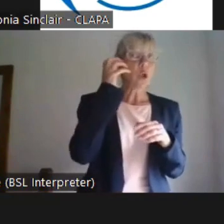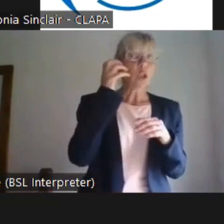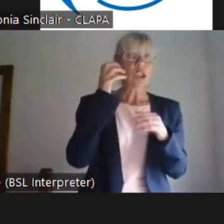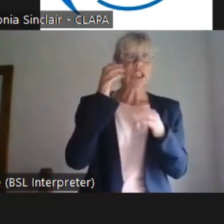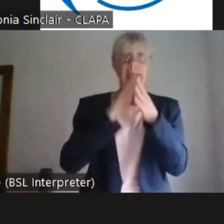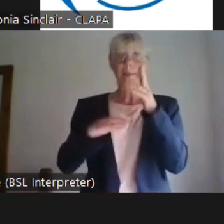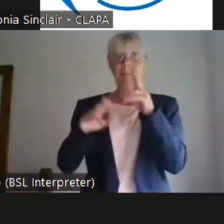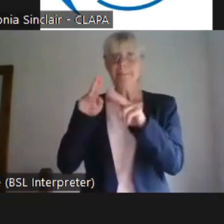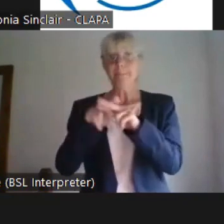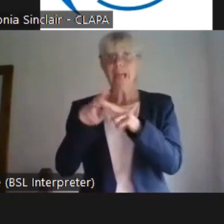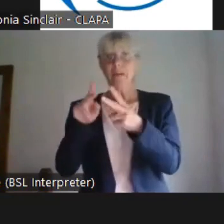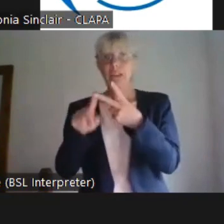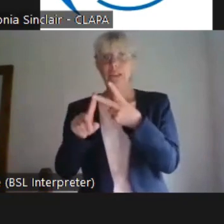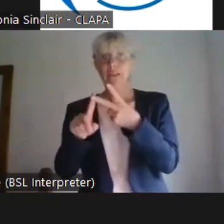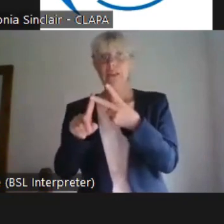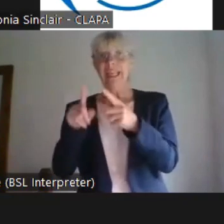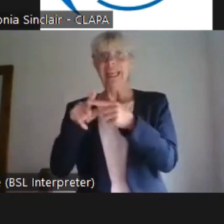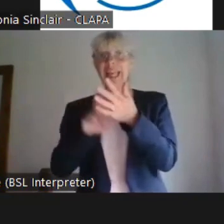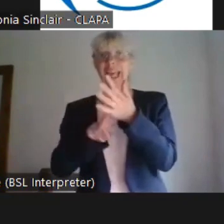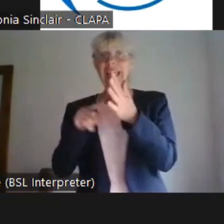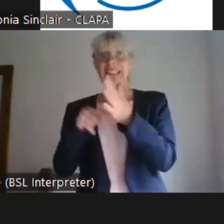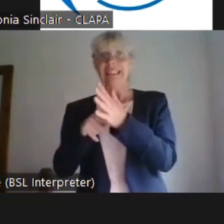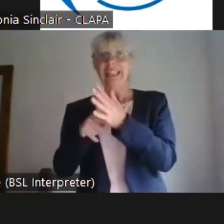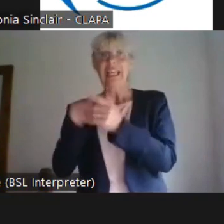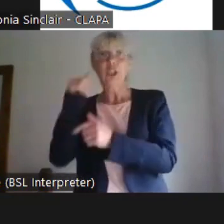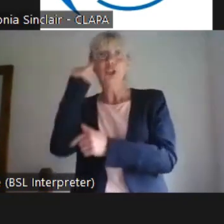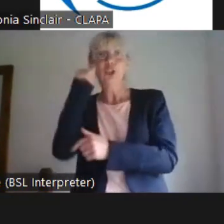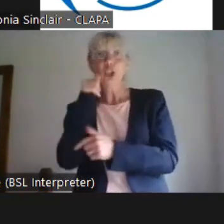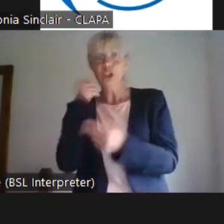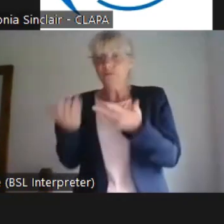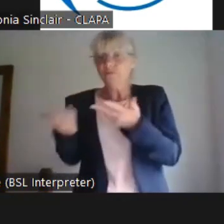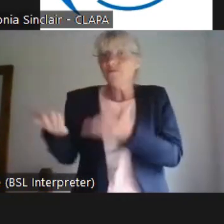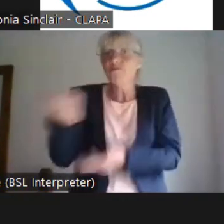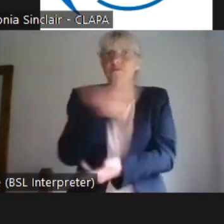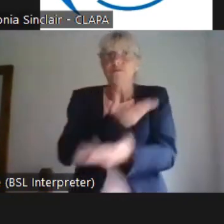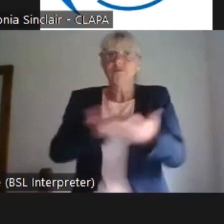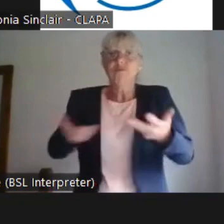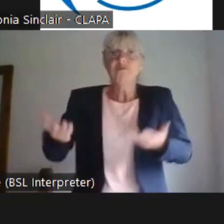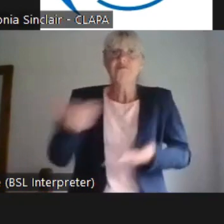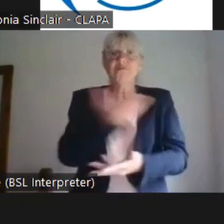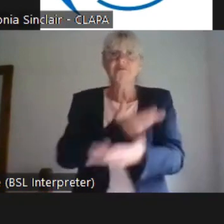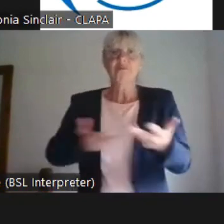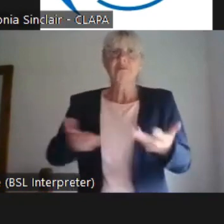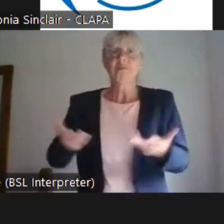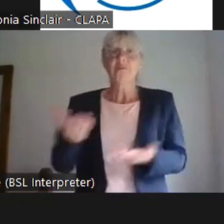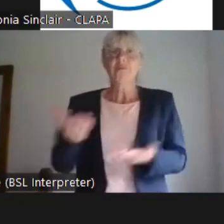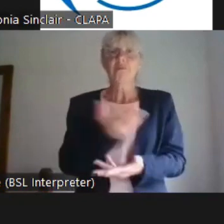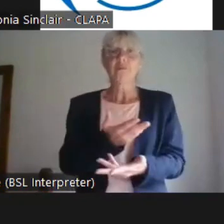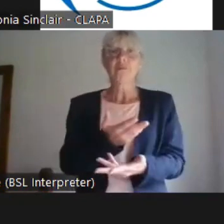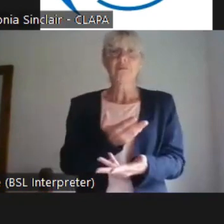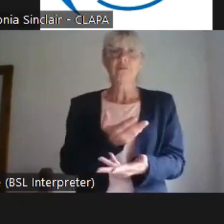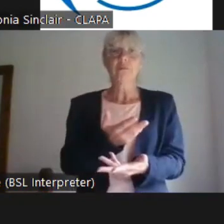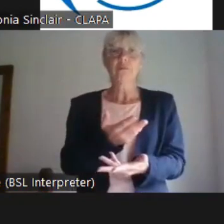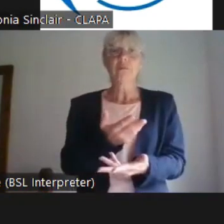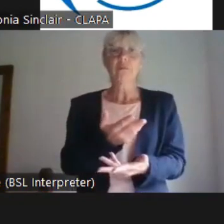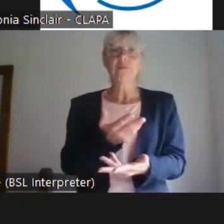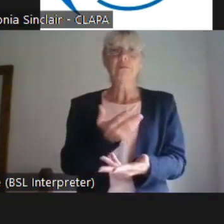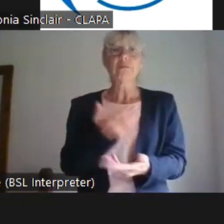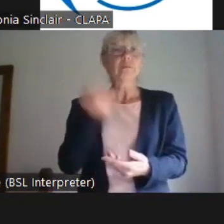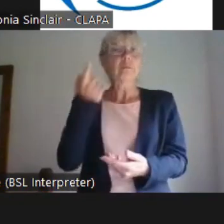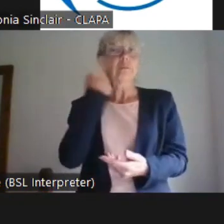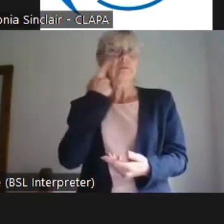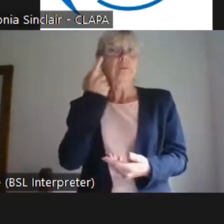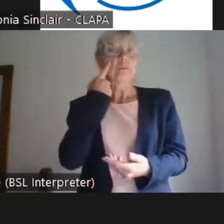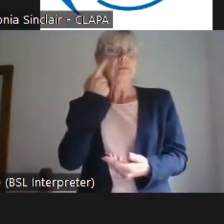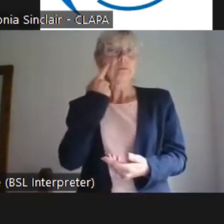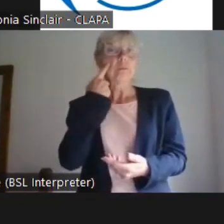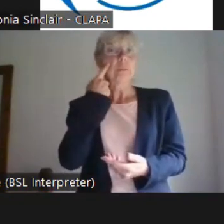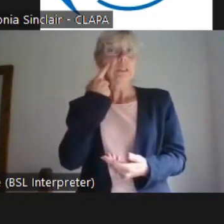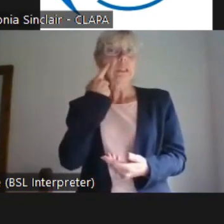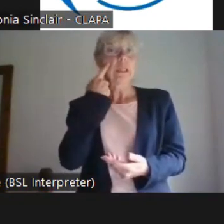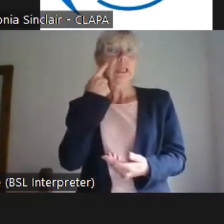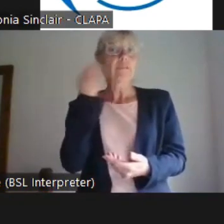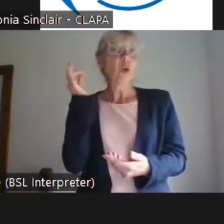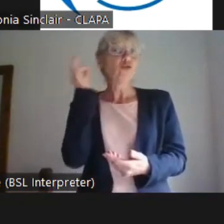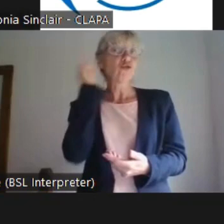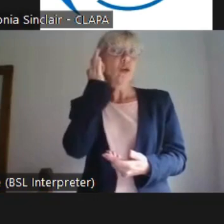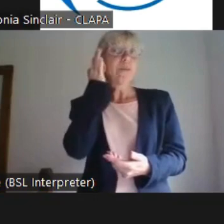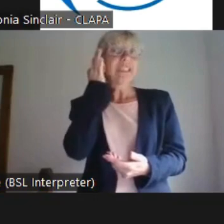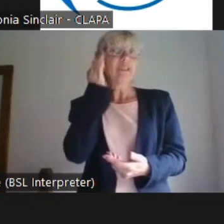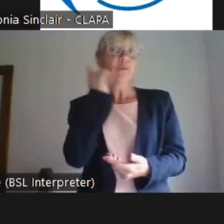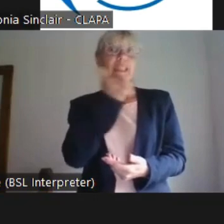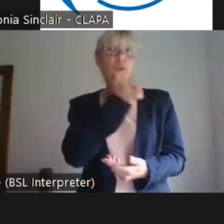the ENT surgeon to see whether there is any added value from the grommets because both